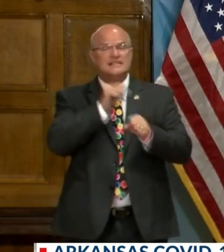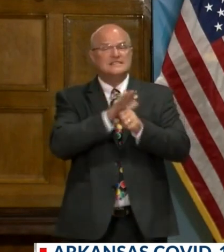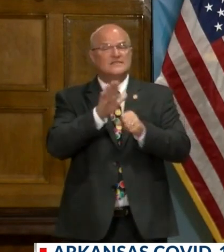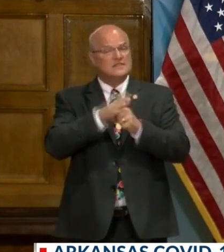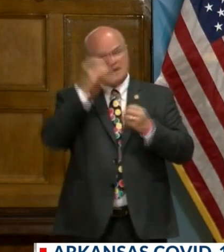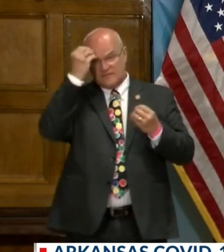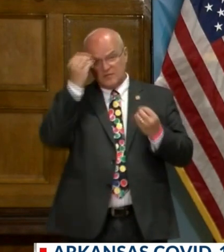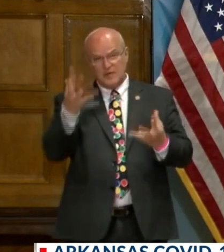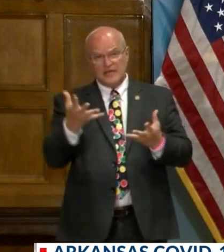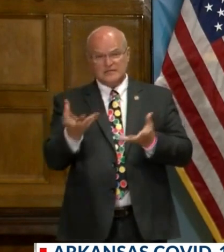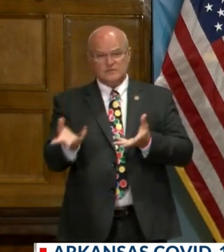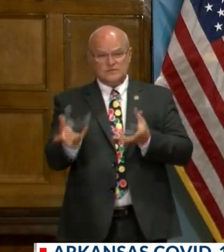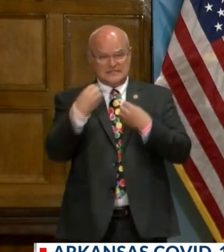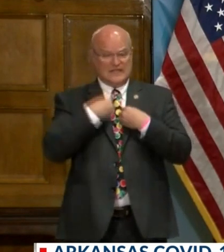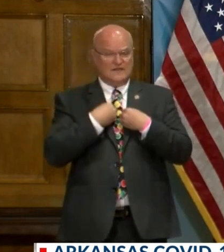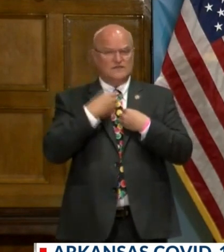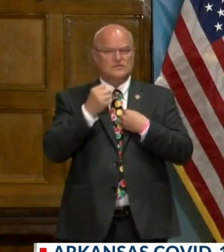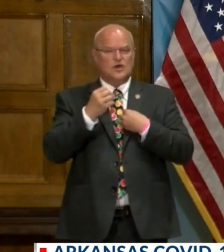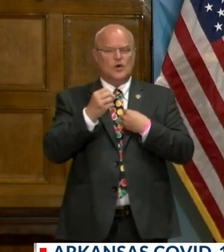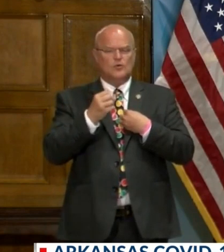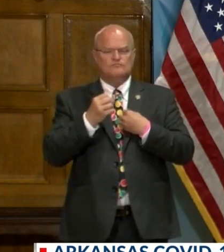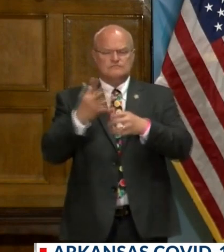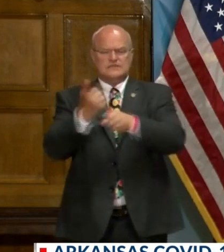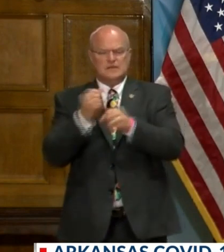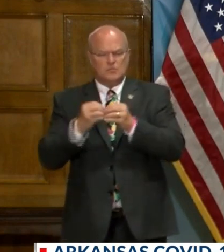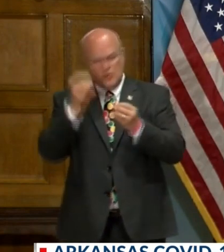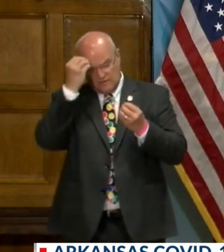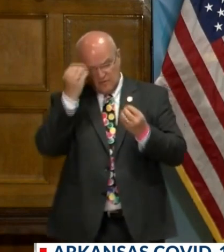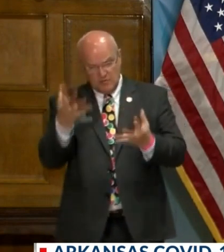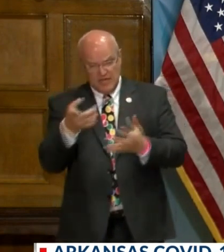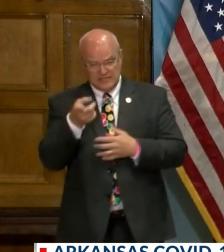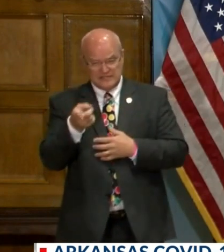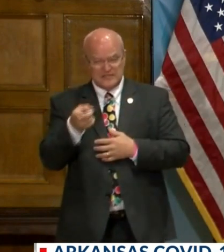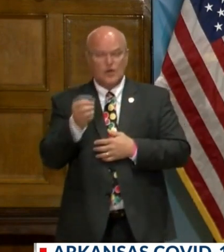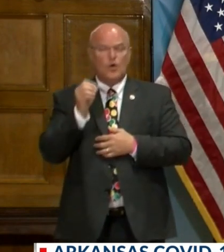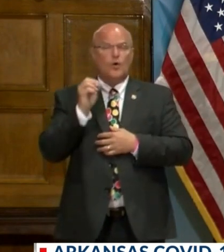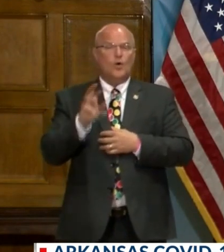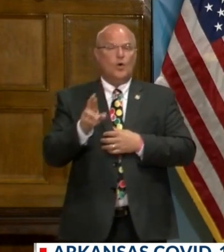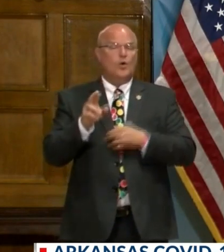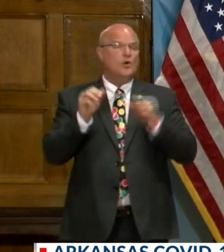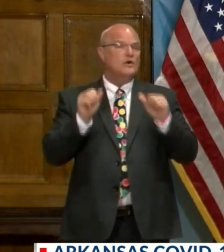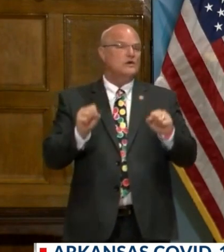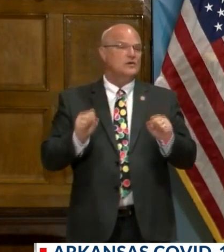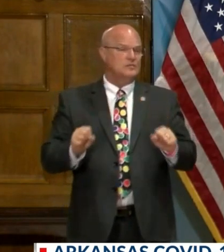DO A SECOND LEVEL OF TESTS. FOR EXAMPLE, IT COULD BE INSUFFICIENT INFORMATION WAS